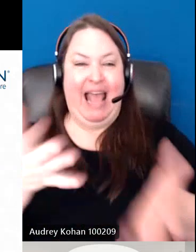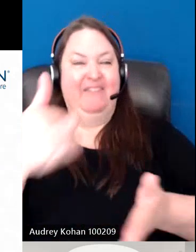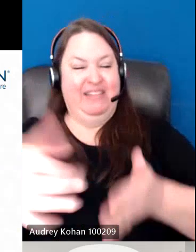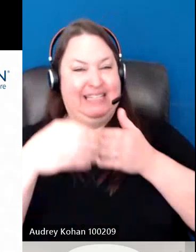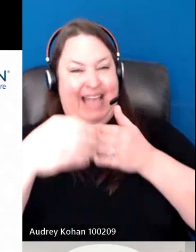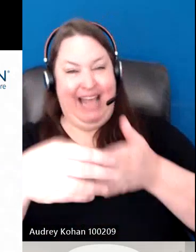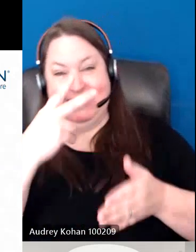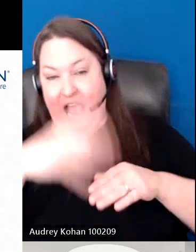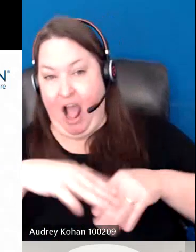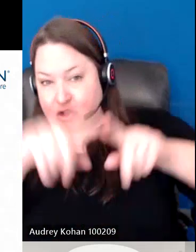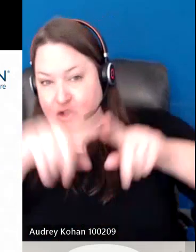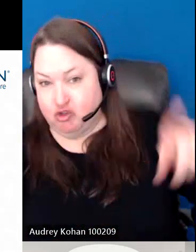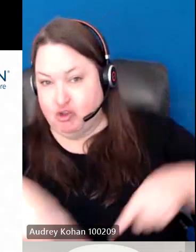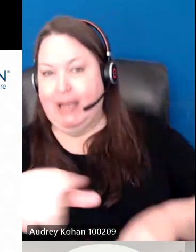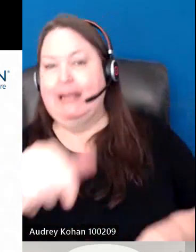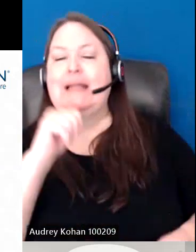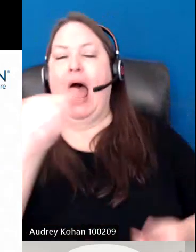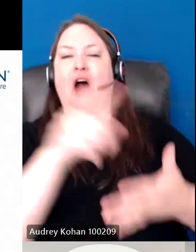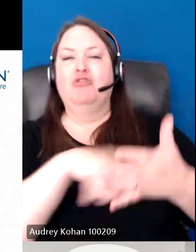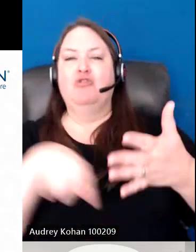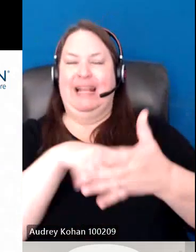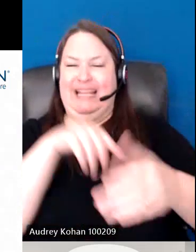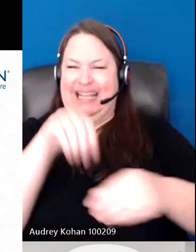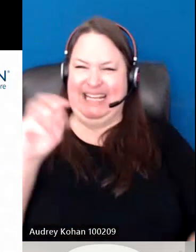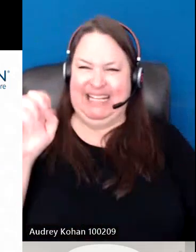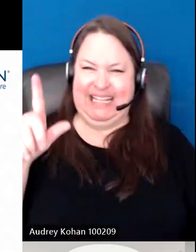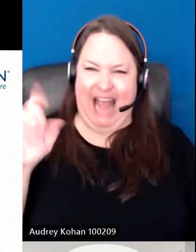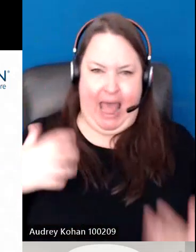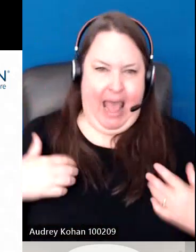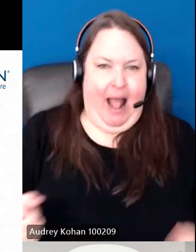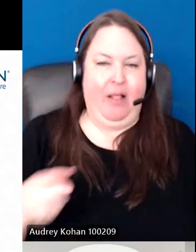screen on non-discrimination and telea health and we're going to spend the next few minutes